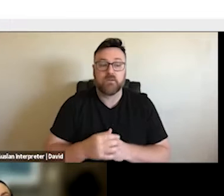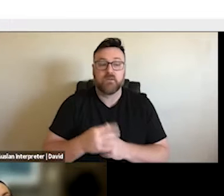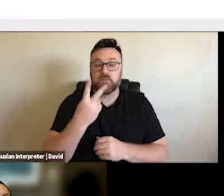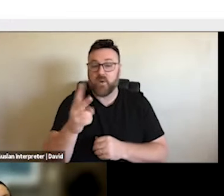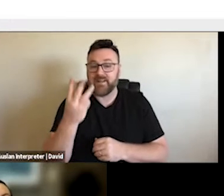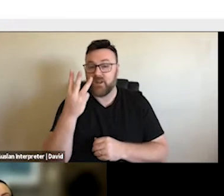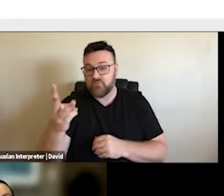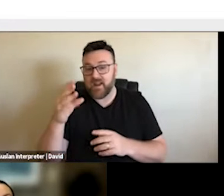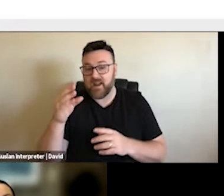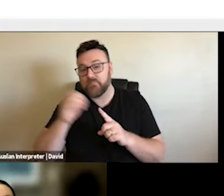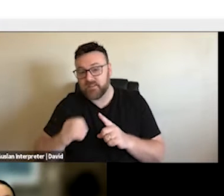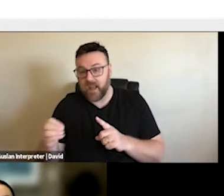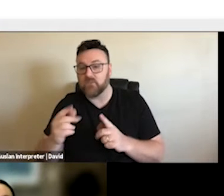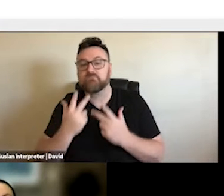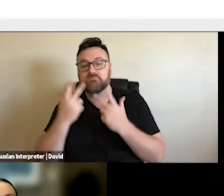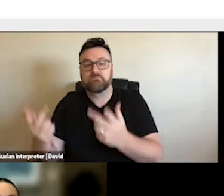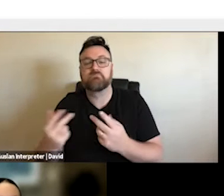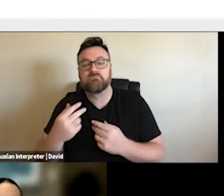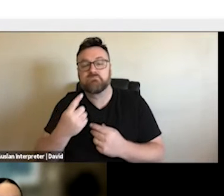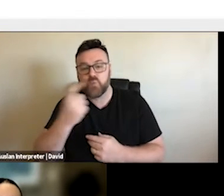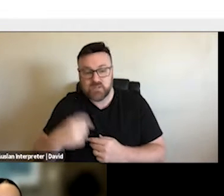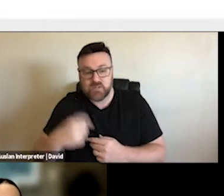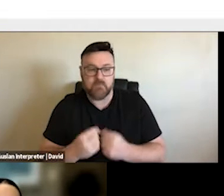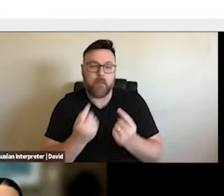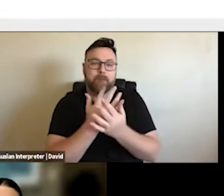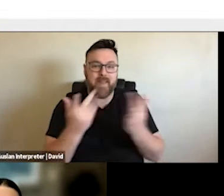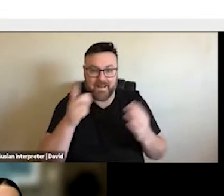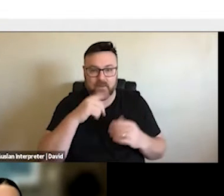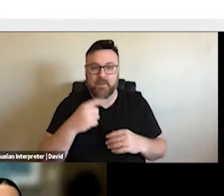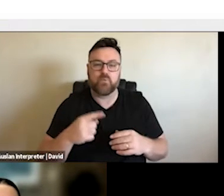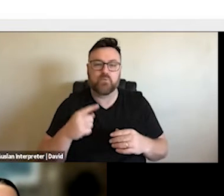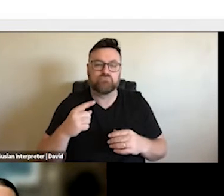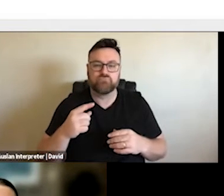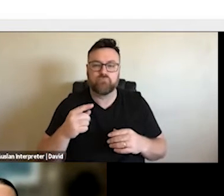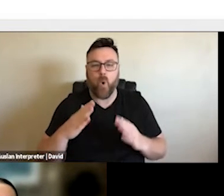Listening to music at home, but also people are getting back to restaurants.